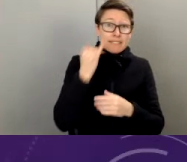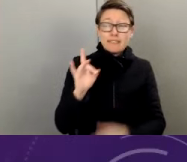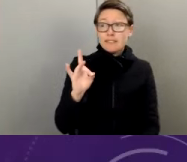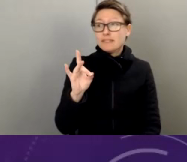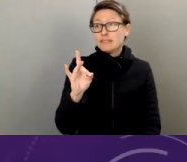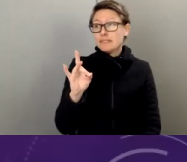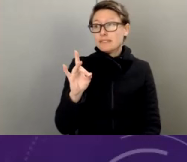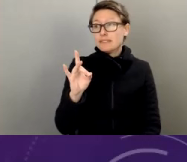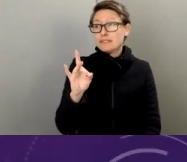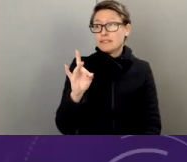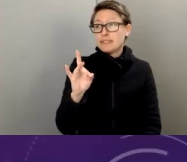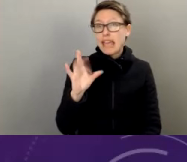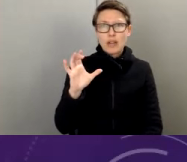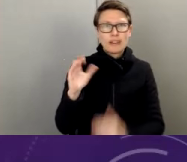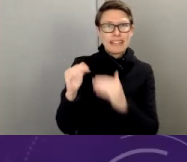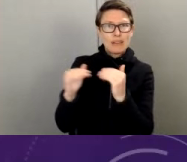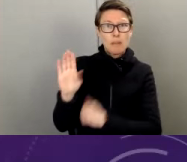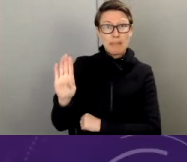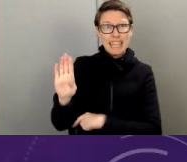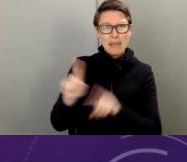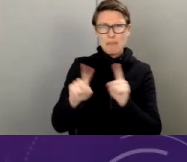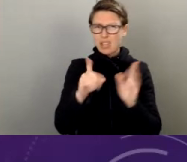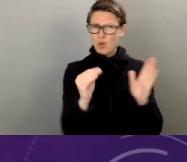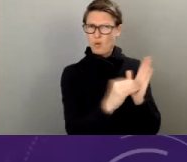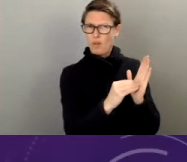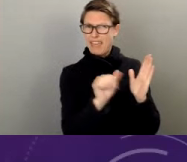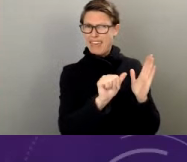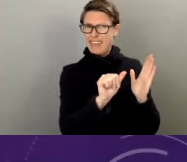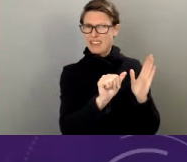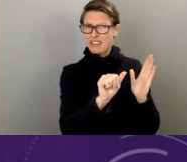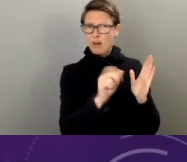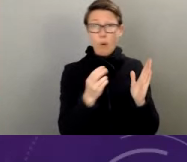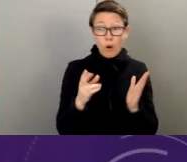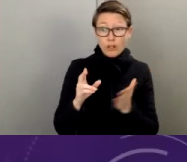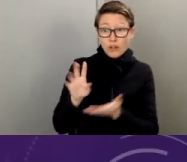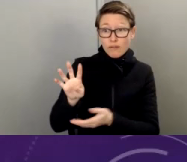or seven or they have 400 points and they have an eight. But it says in the grade skill that it's a D